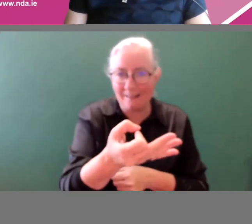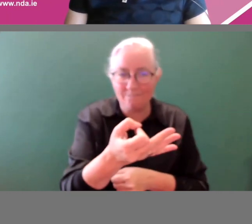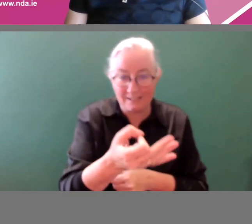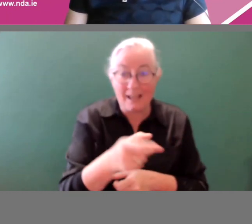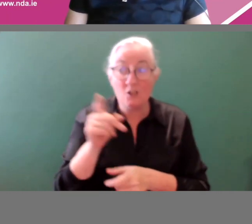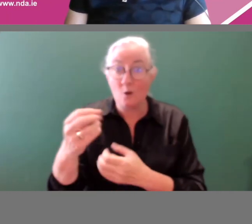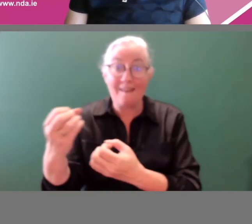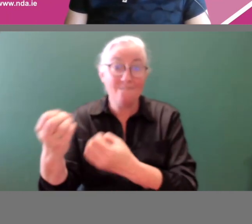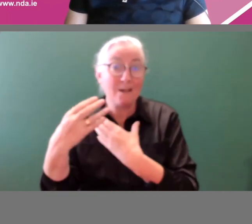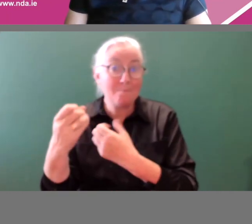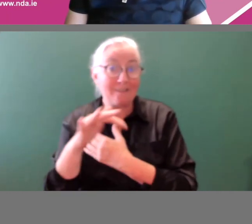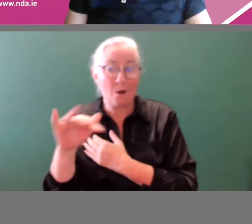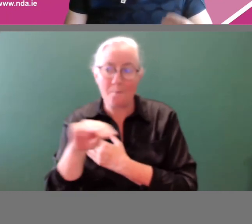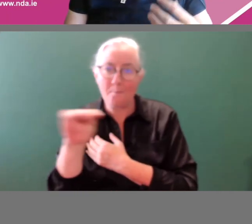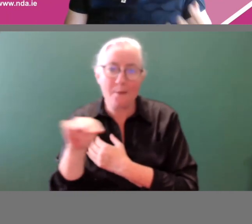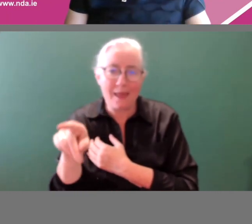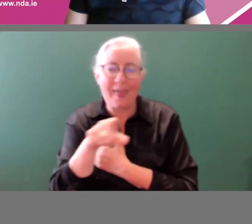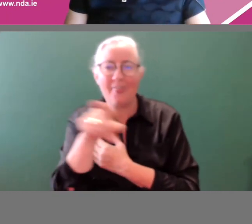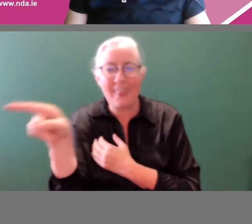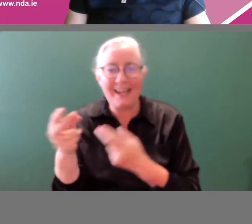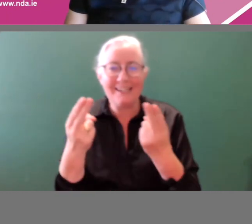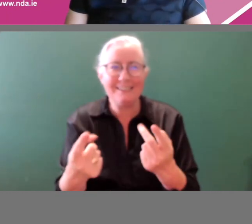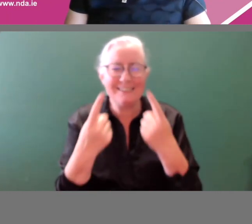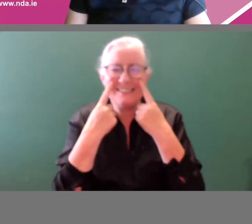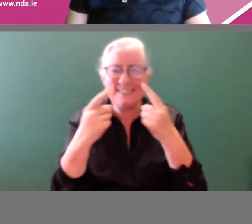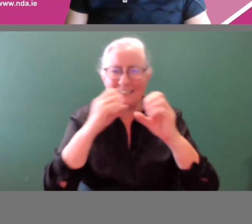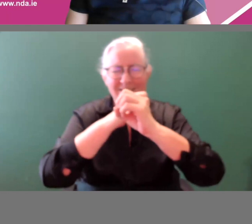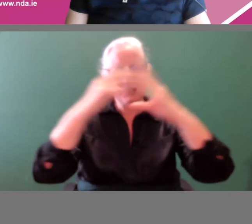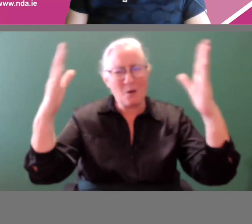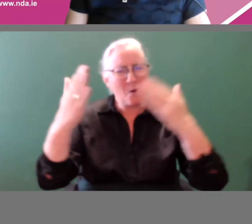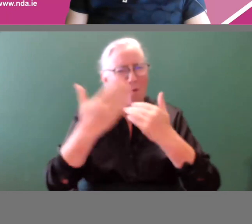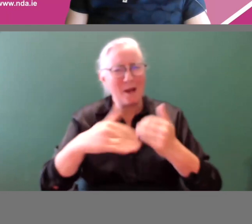from people that they really need to see what this is all about and what does it look like in